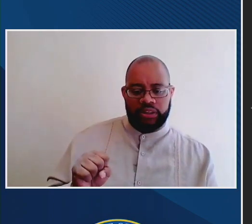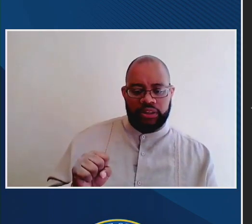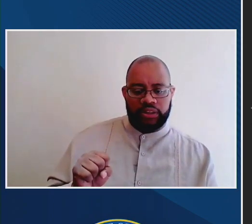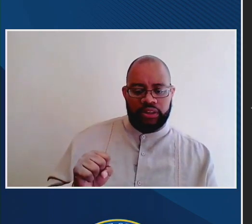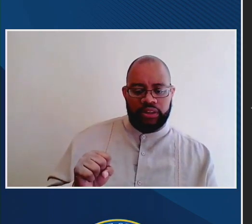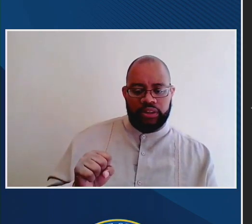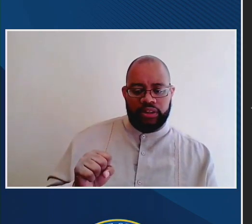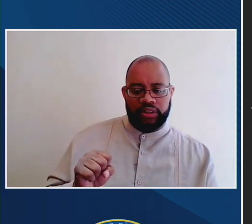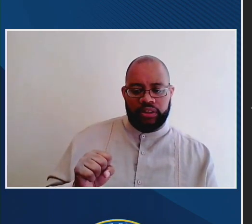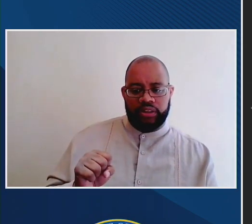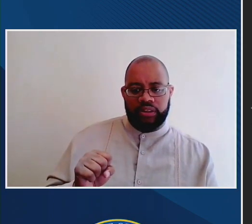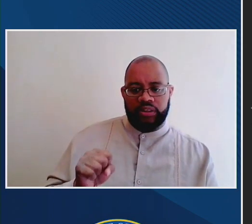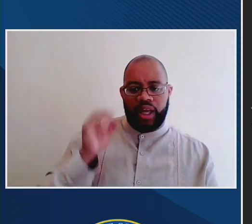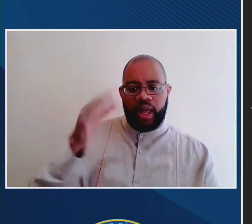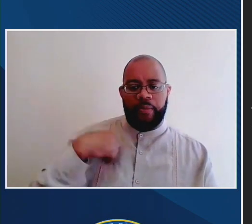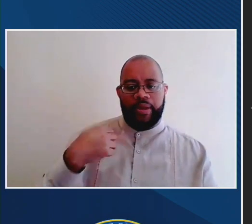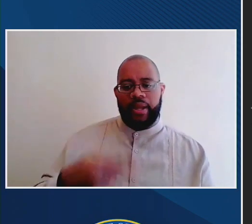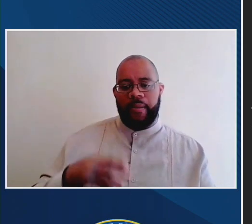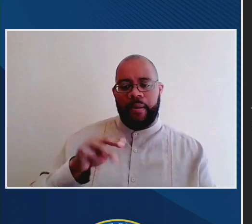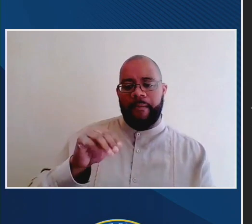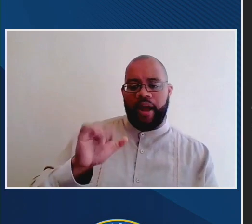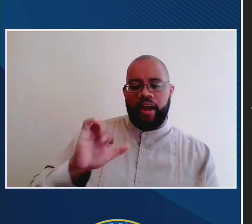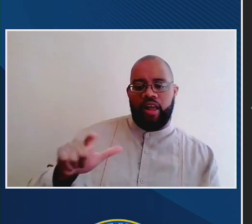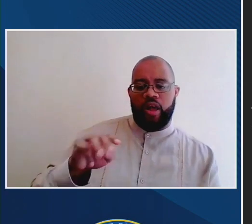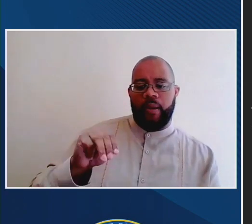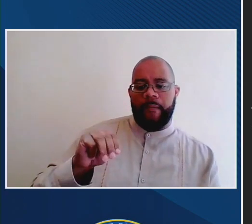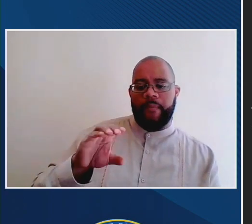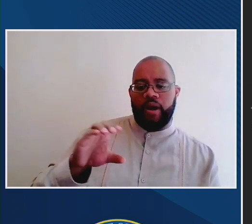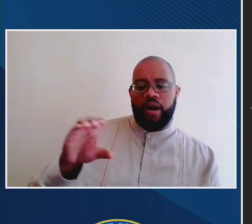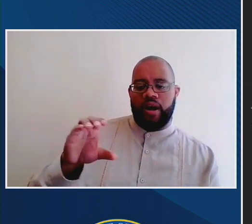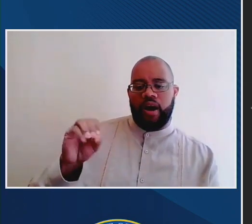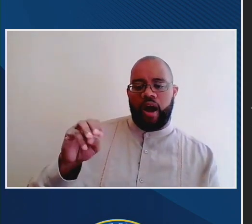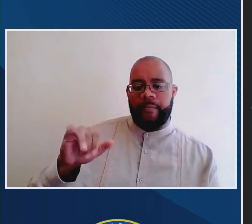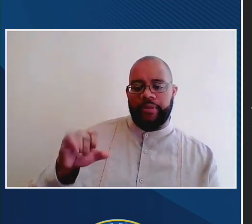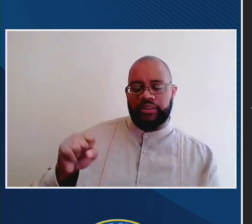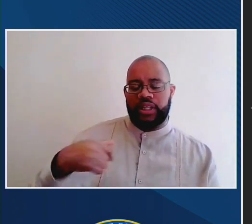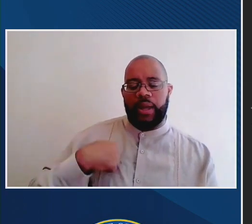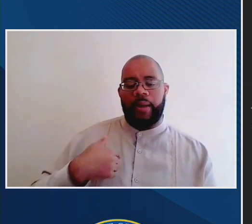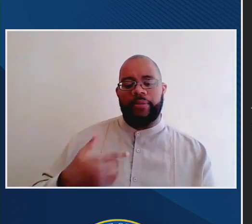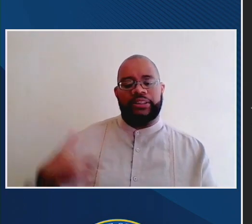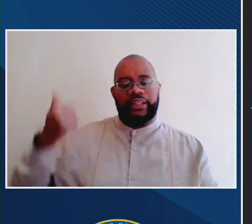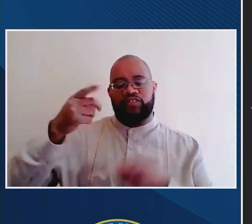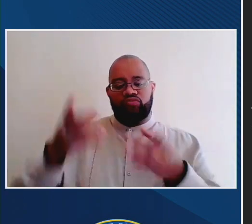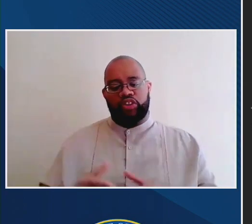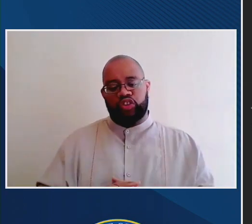Good morning. Michale McComis, I'm the executive director with the Accrediting Commission of Career Schools and Colleges,